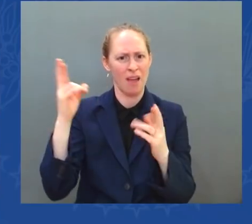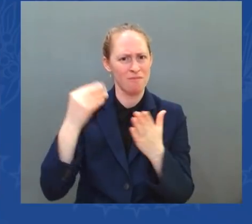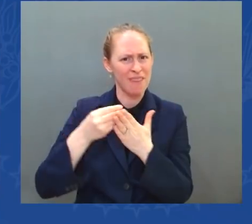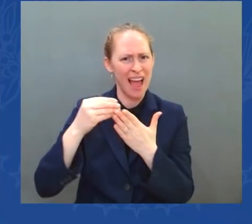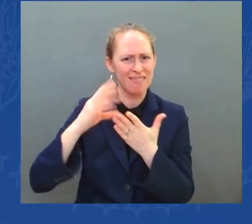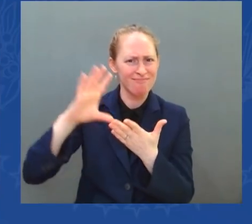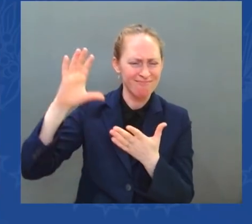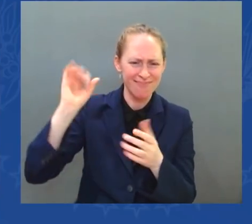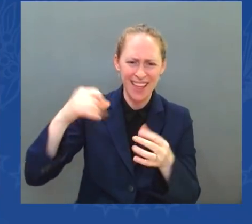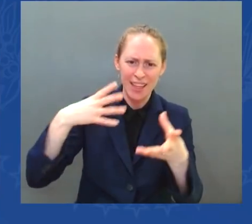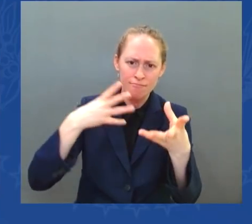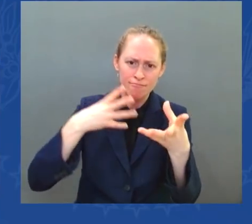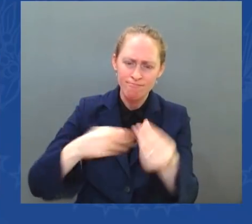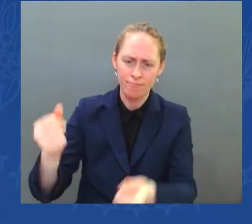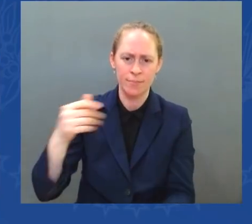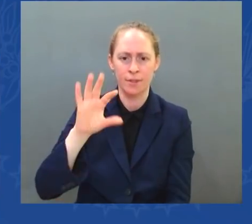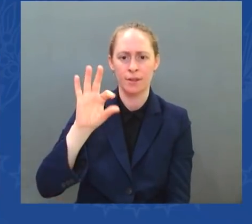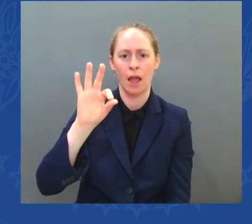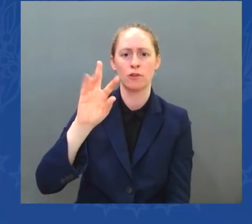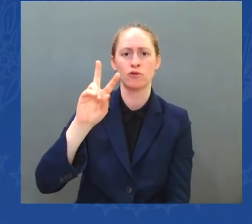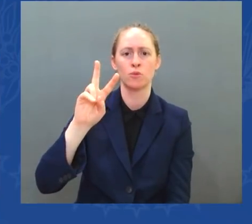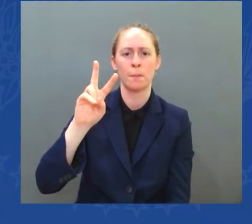We're modernizing highways, roads, bridges, ports.